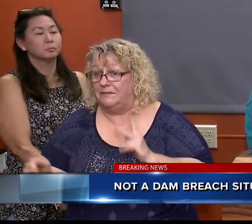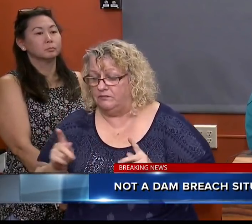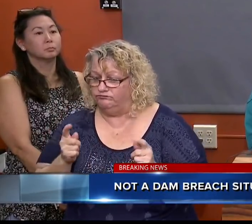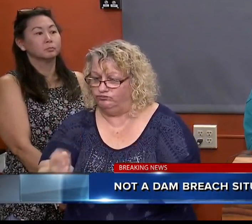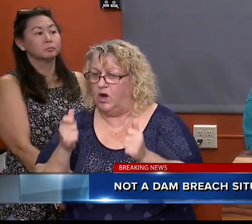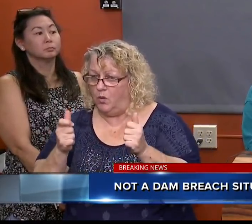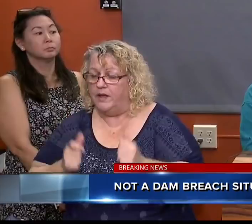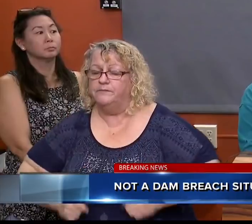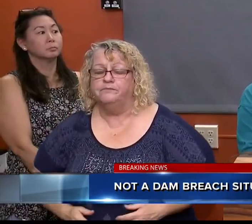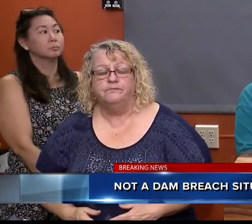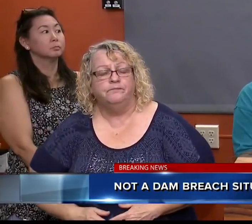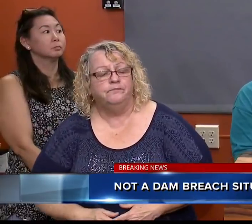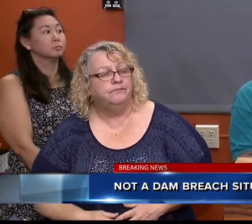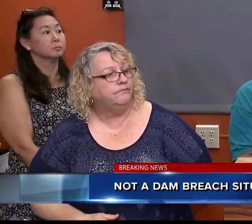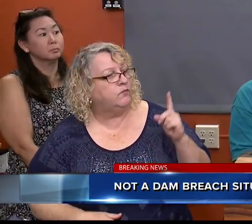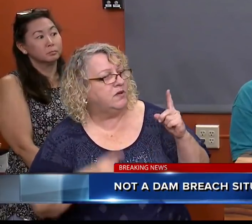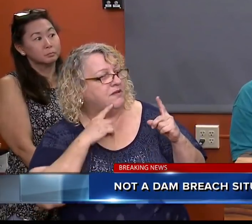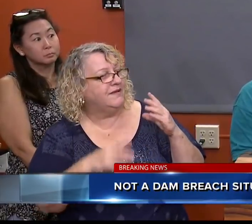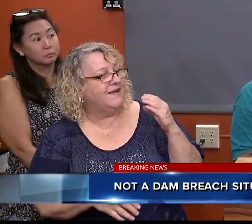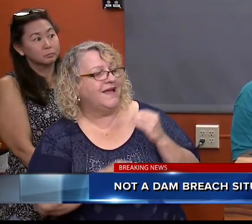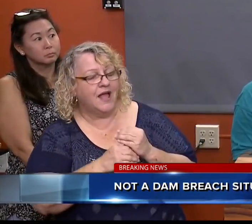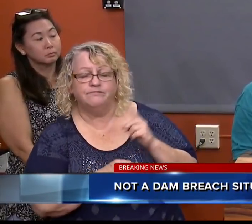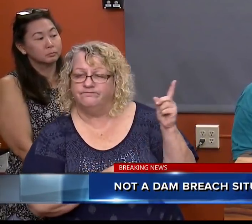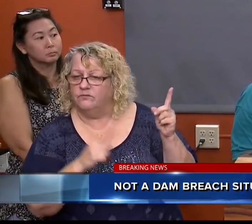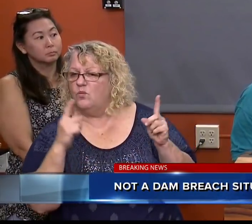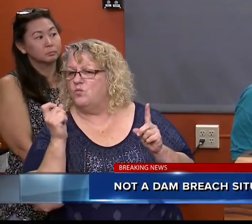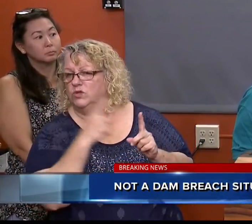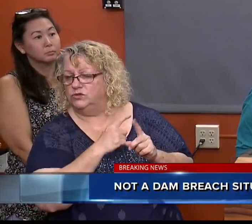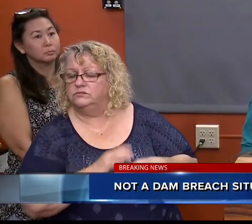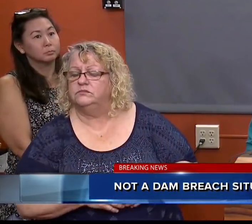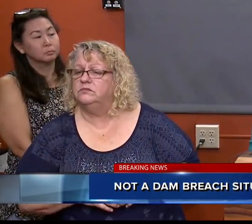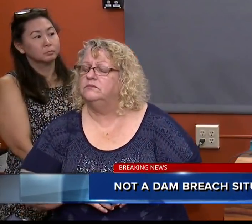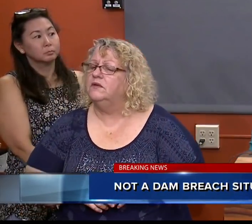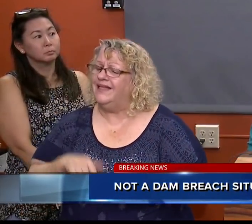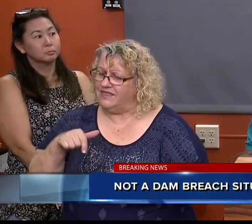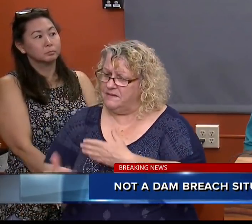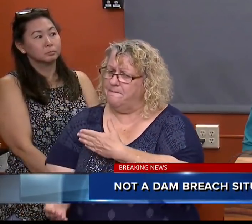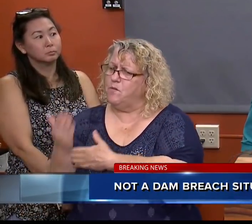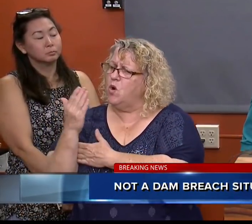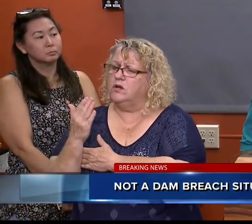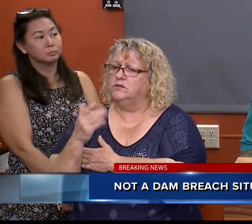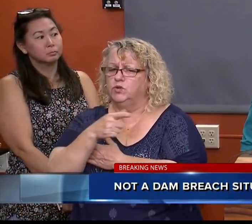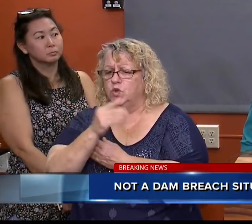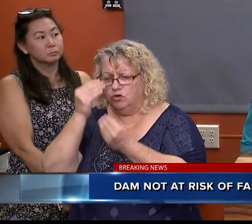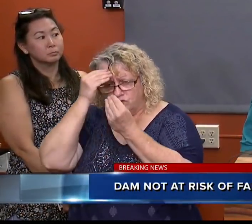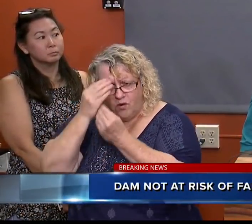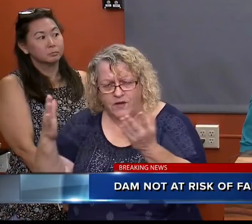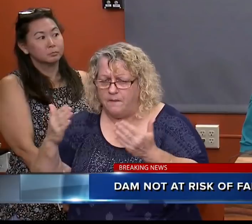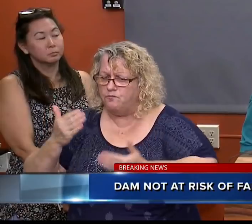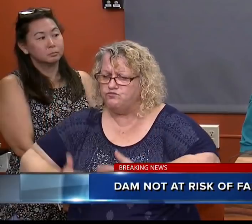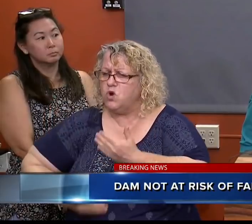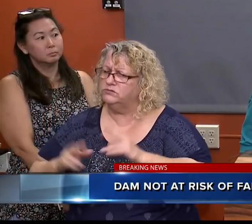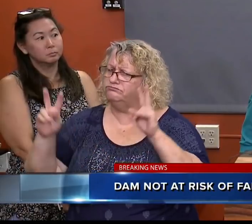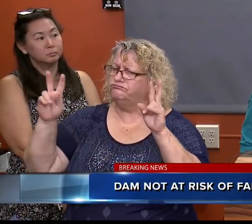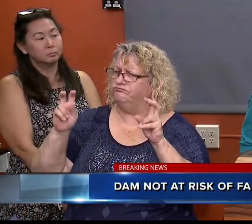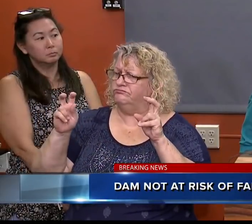DEPARTMENT OF EMERGENCY MANAGEMENT HOW GET THAT MESSAGING OUT QUICK. RELATED QUESTION, WHAT